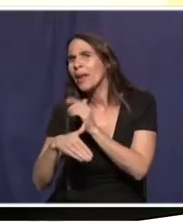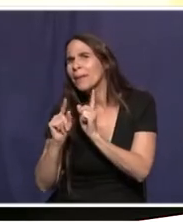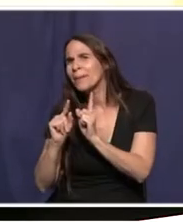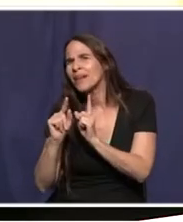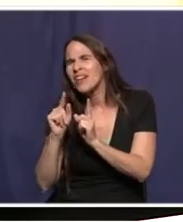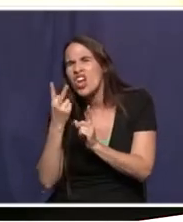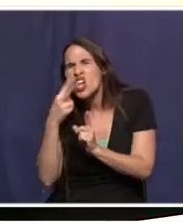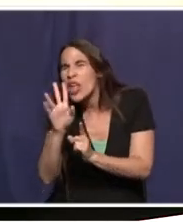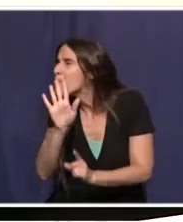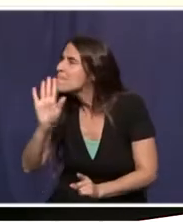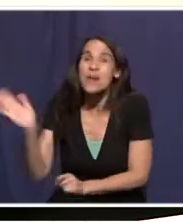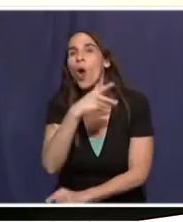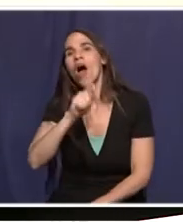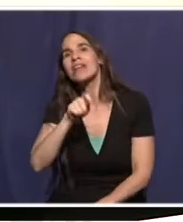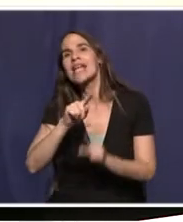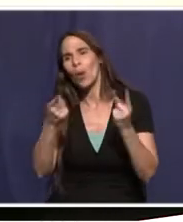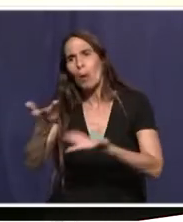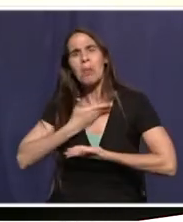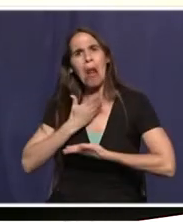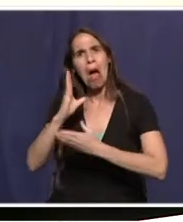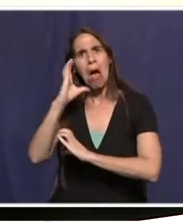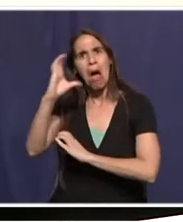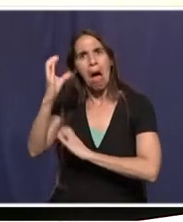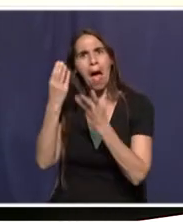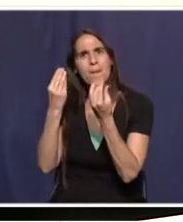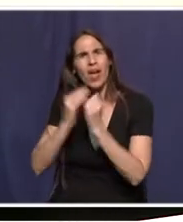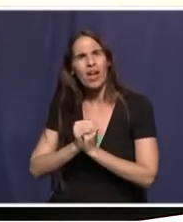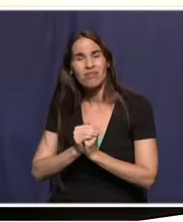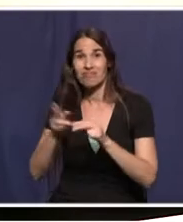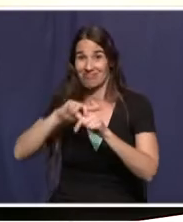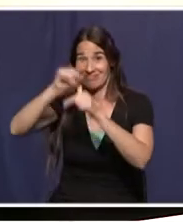more than any Knesset Member, followed by Miki Zohar and Tamar Zandberg